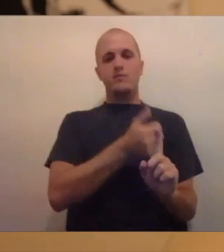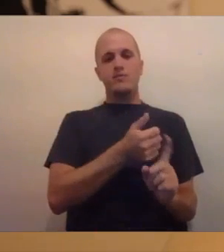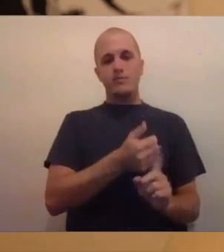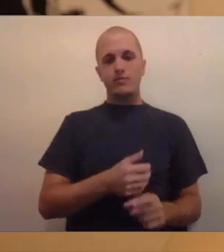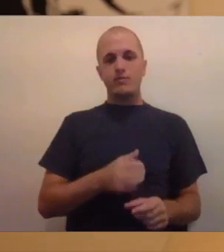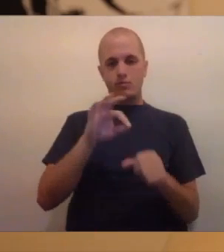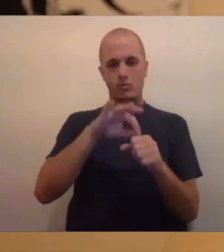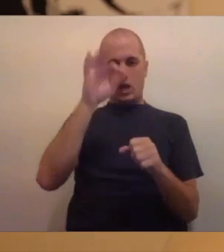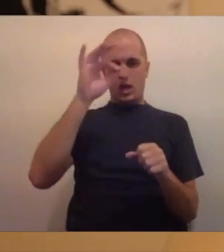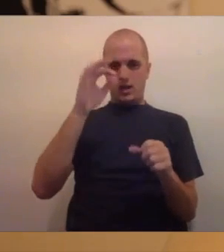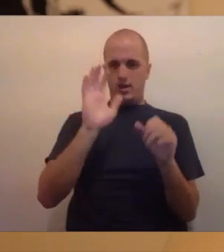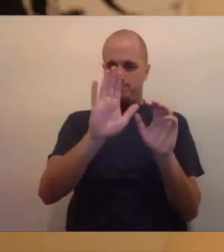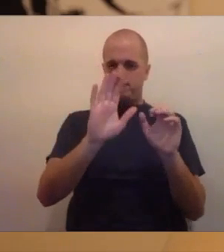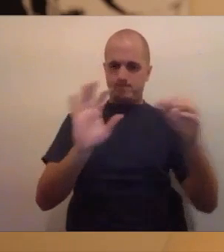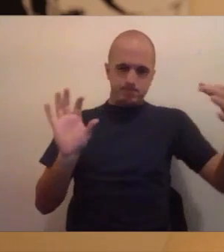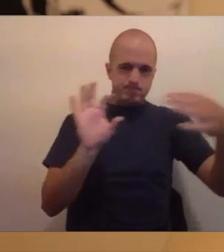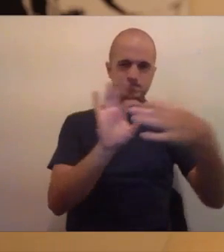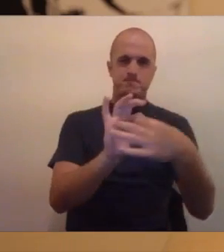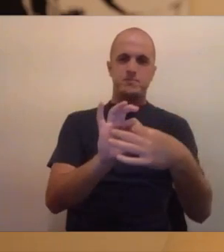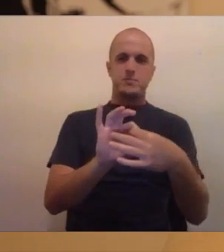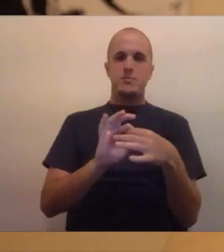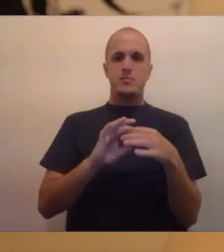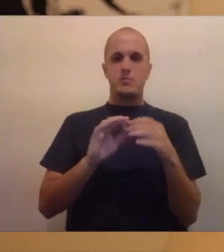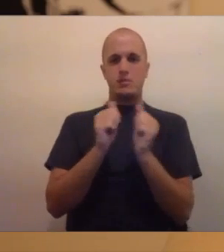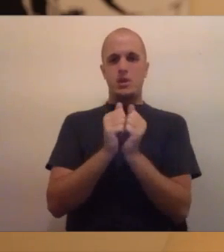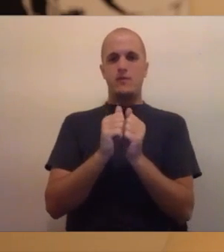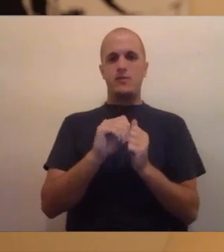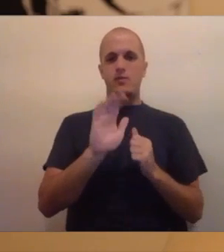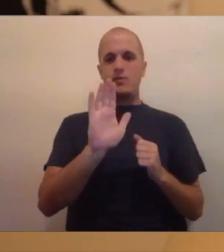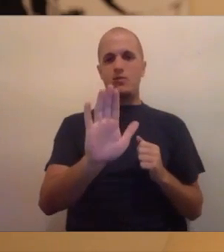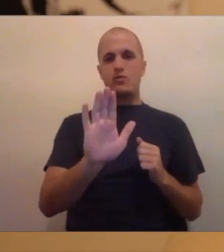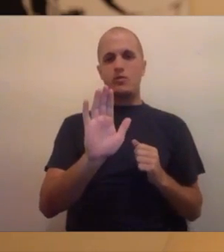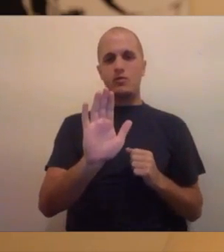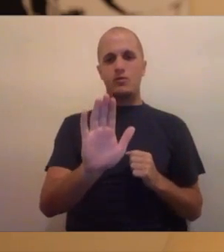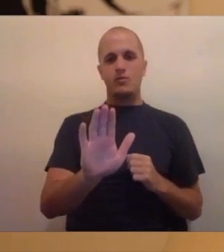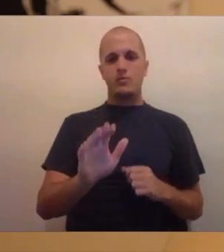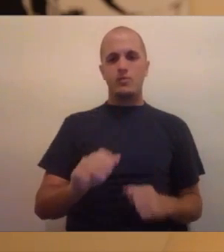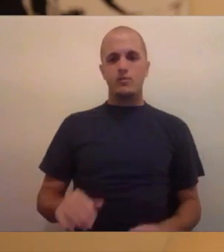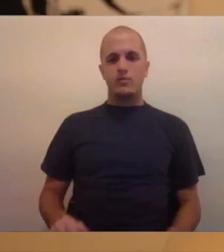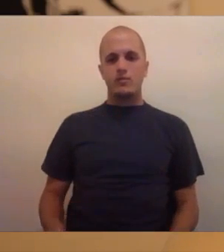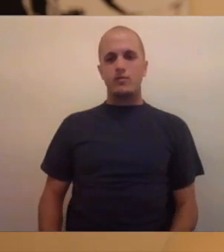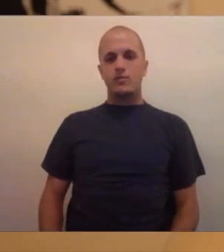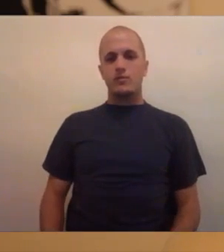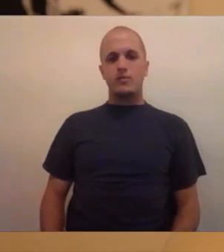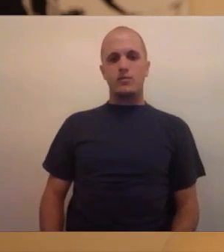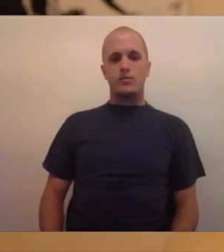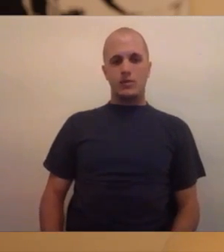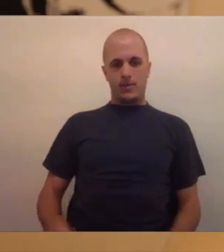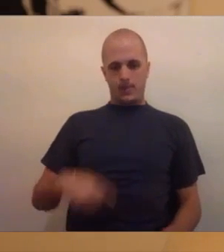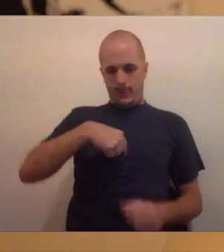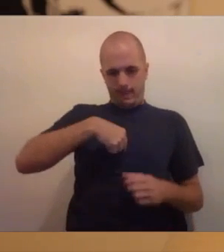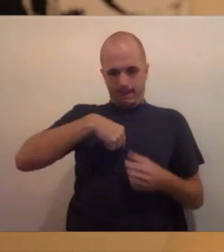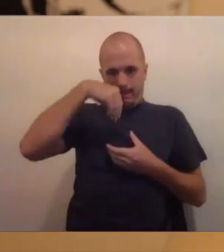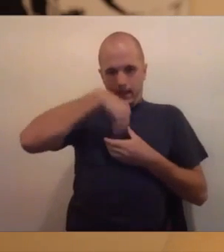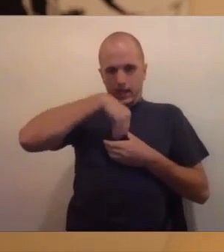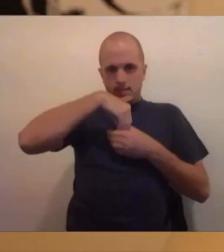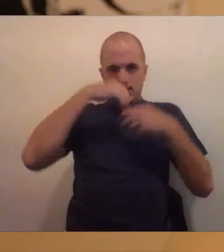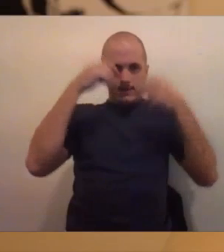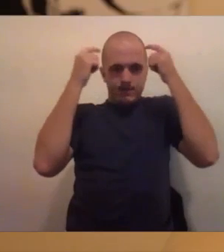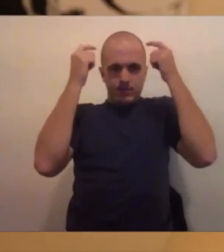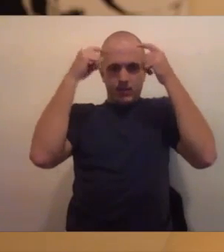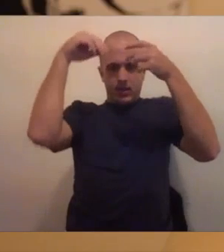That's what is spirituality. Spirituality has something to do with your